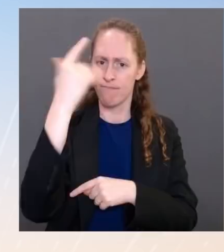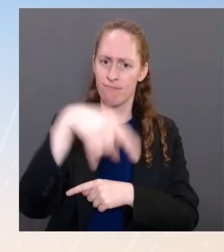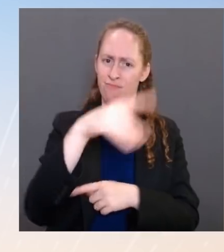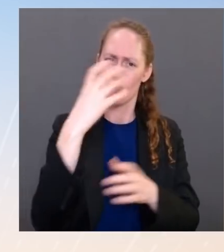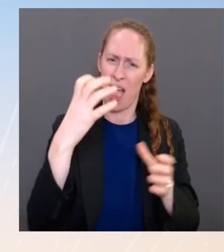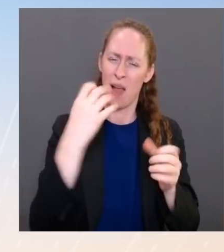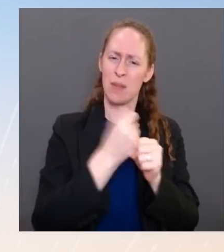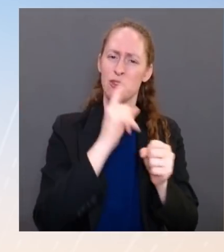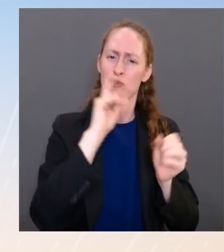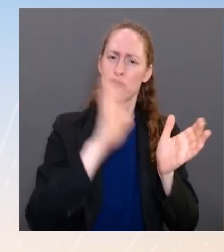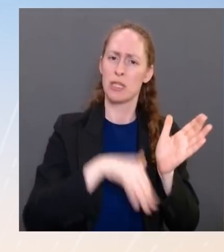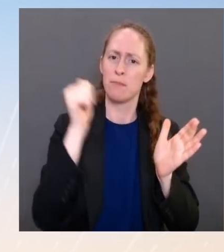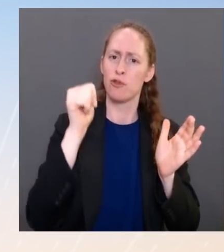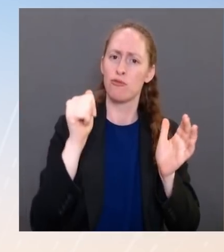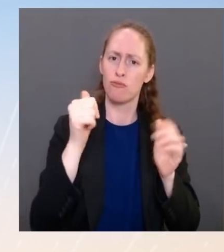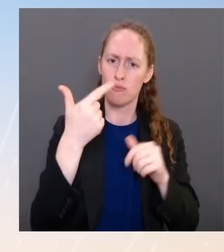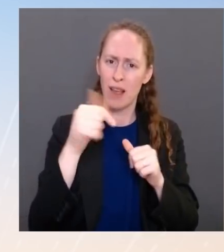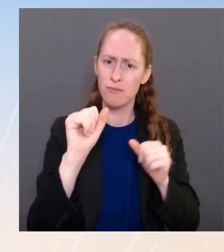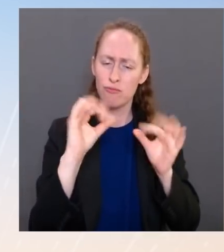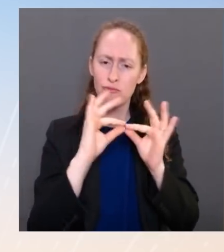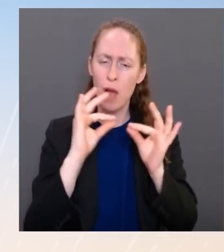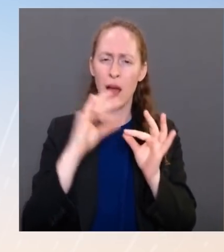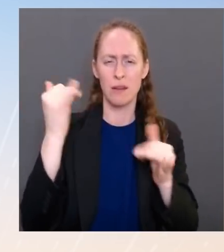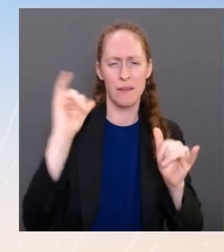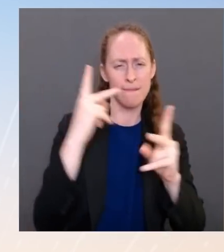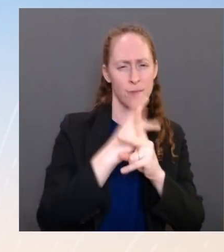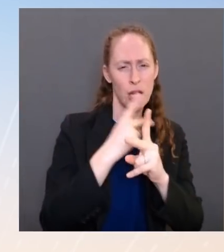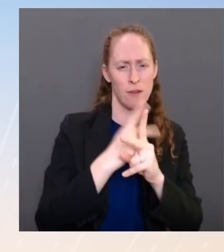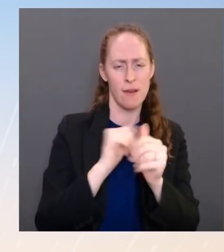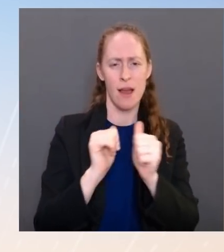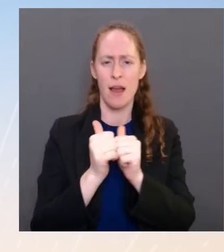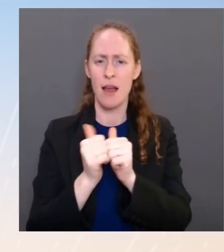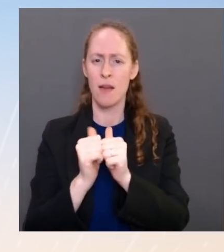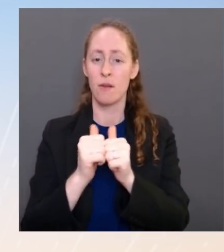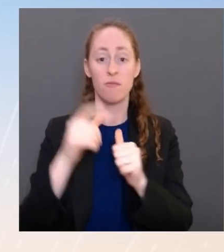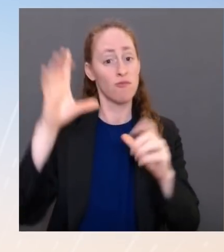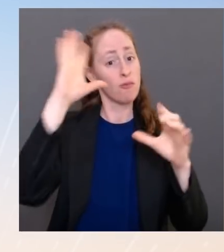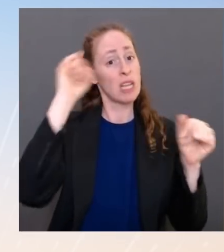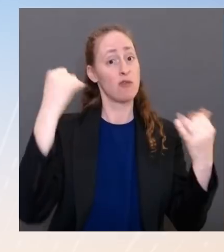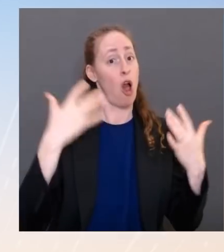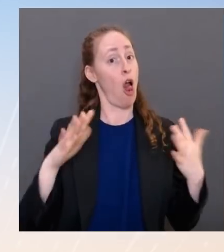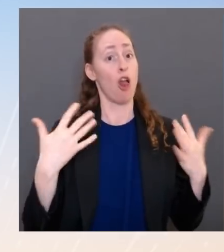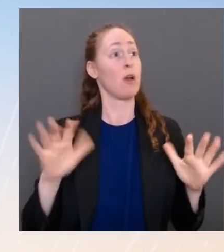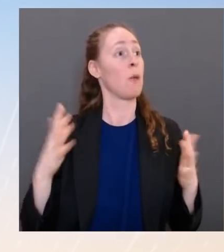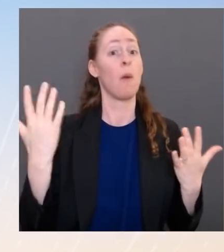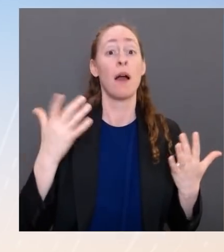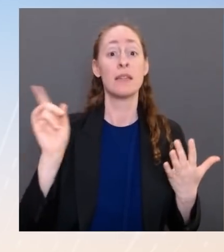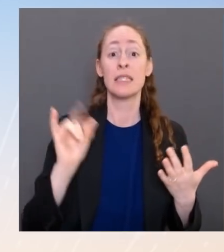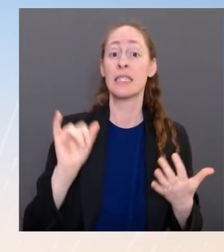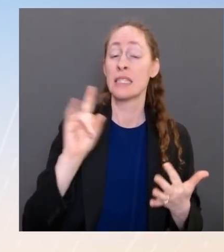Now, the steps that he can take and he has taken, of course, include a historic release from the Strategic Petroleum Reserve,